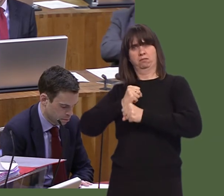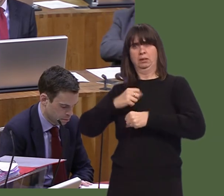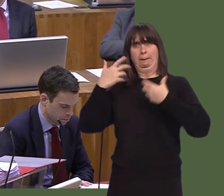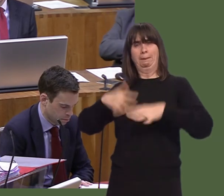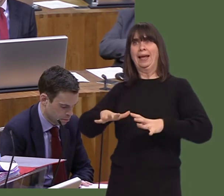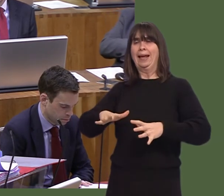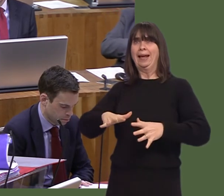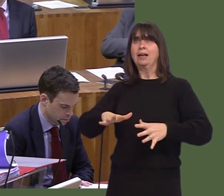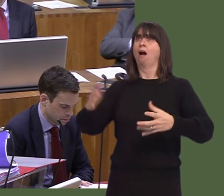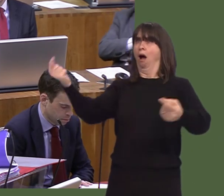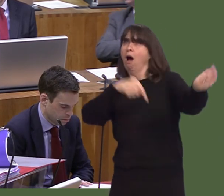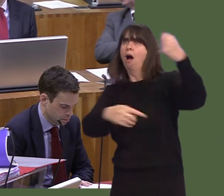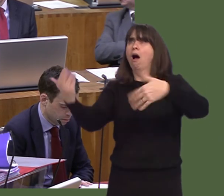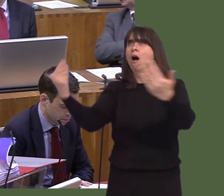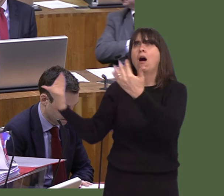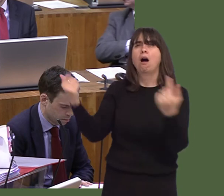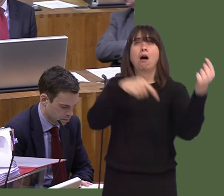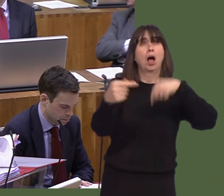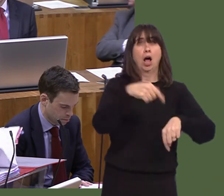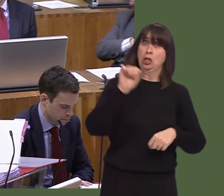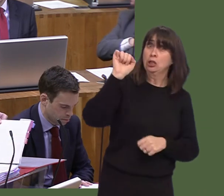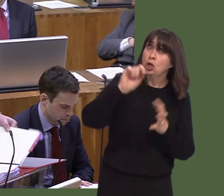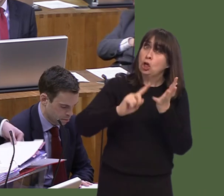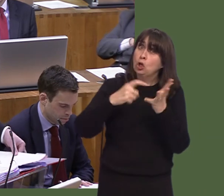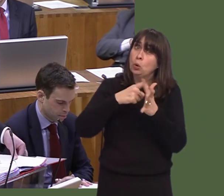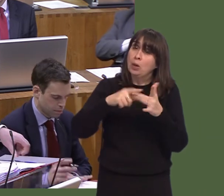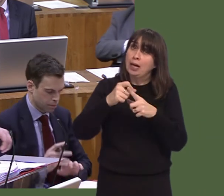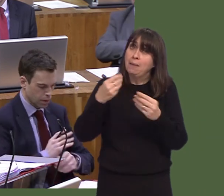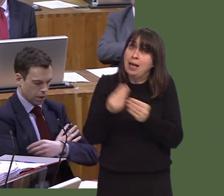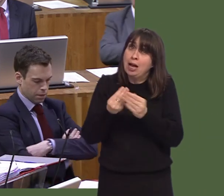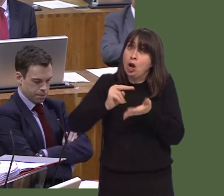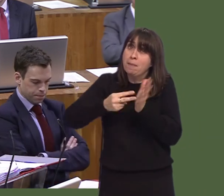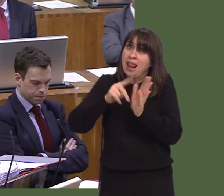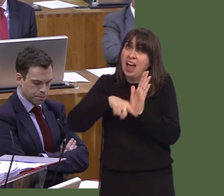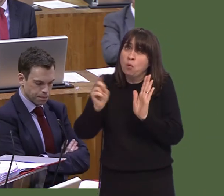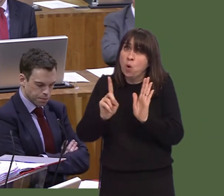but it wasn't until December that they said they would miss this target.